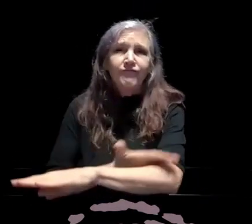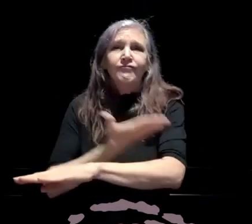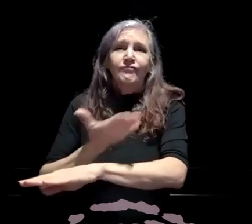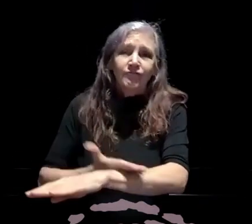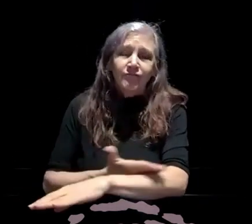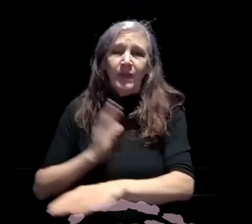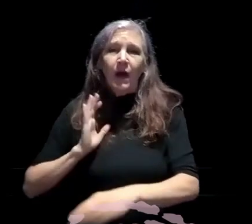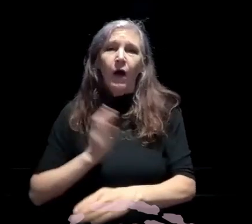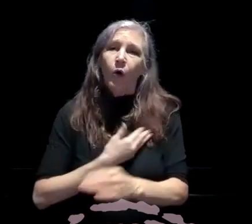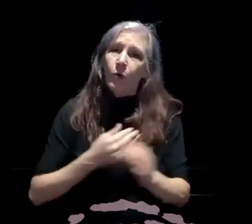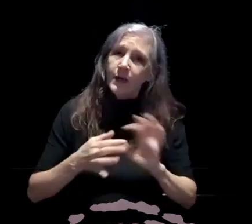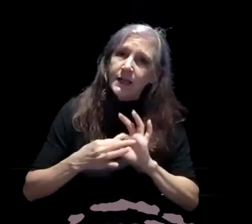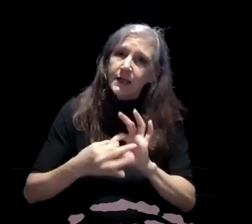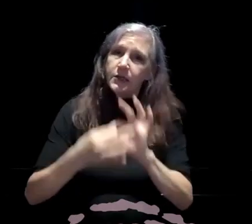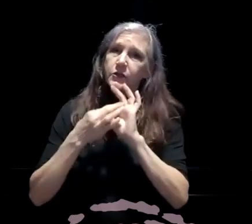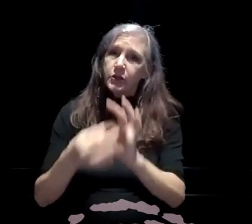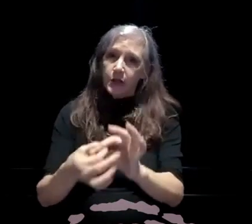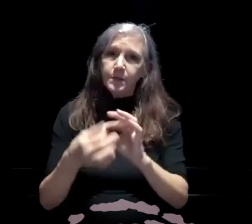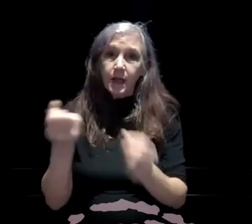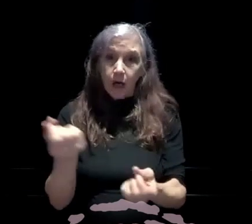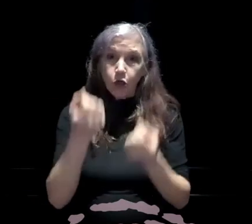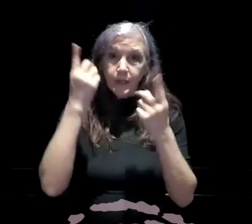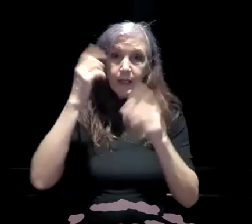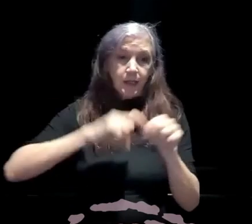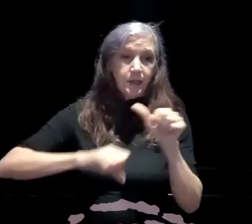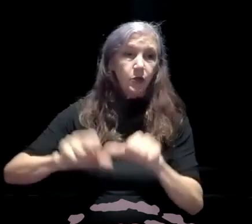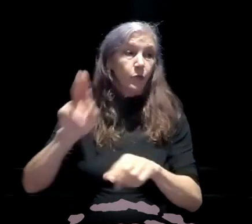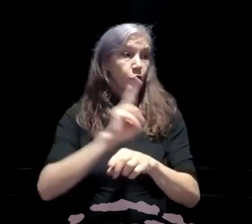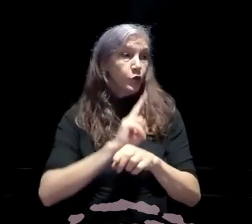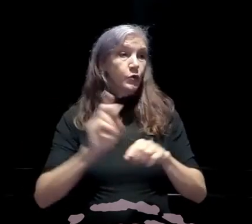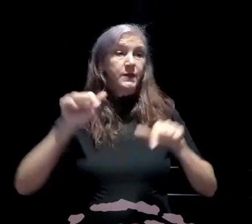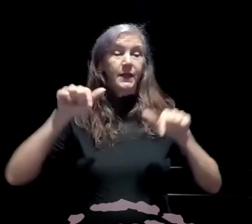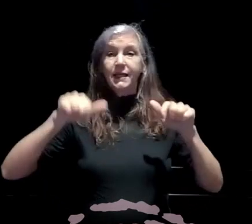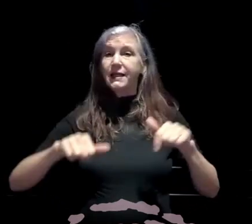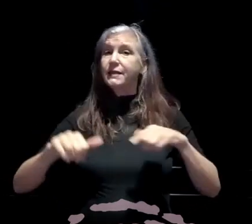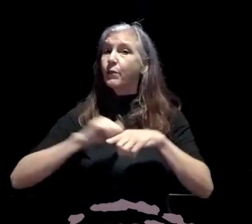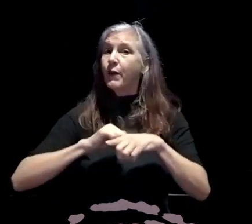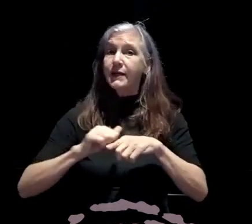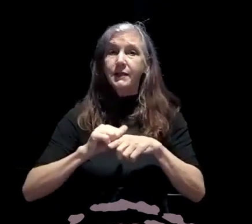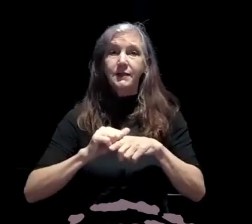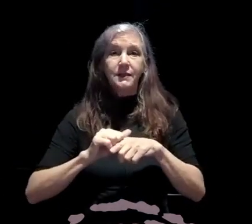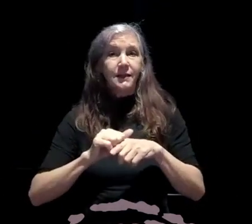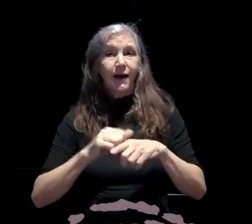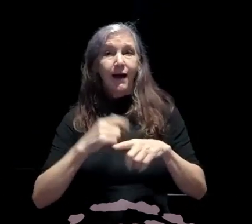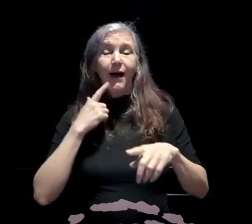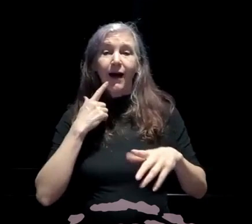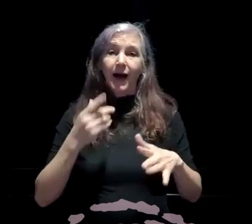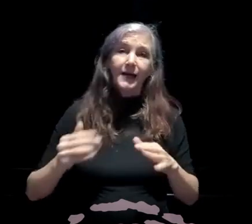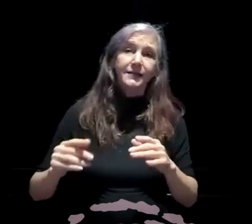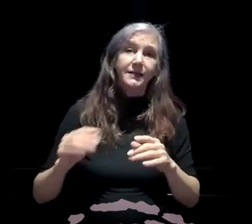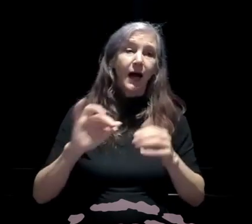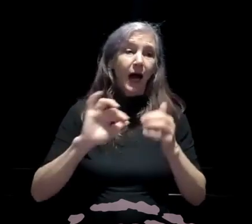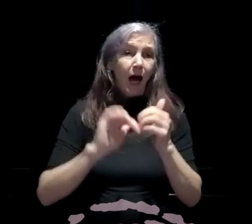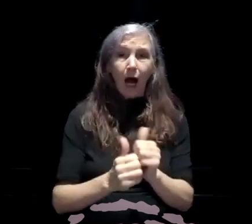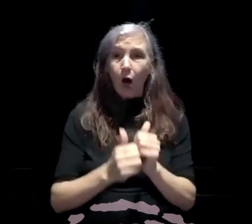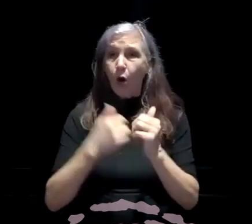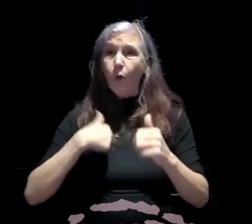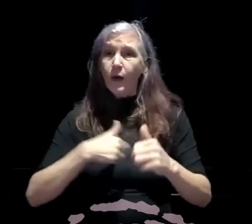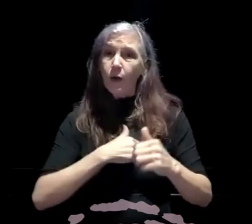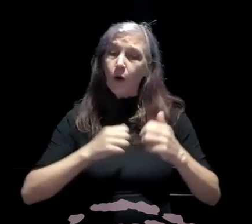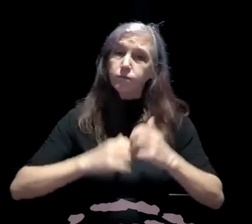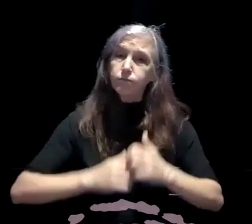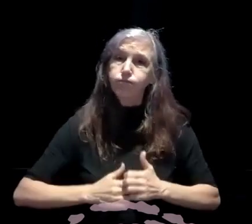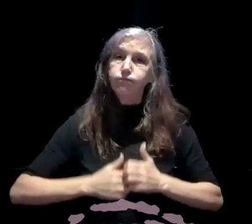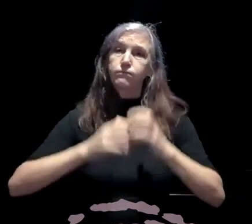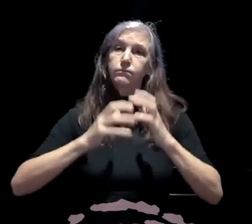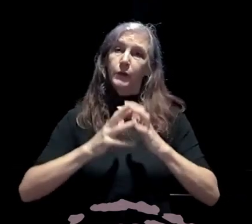And understanding of each other. We are using this practice as a framework for building stronger and more empathetic communities.